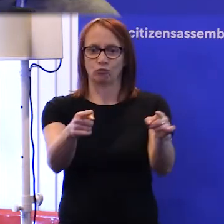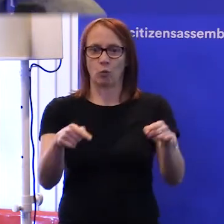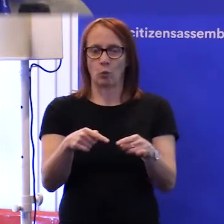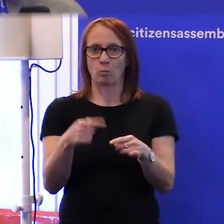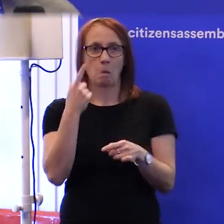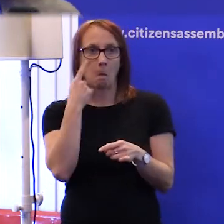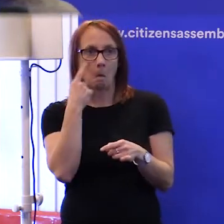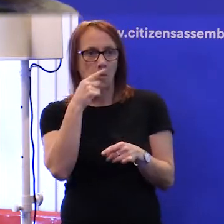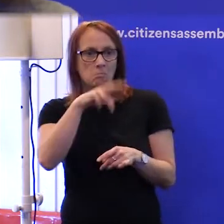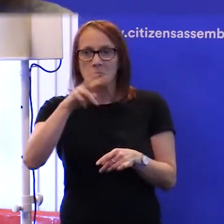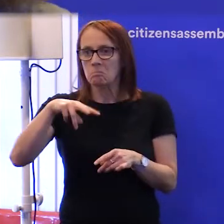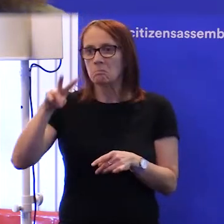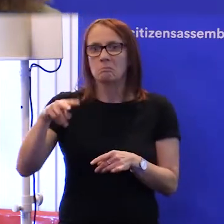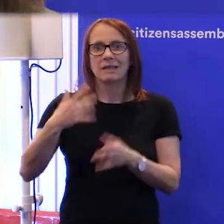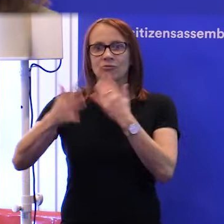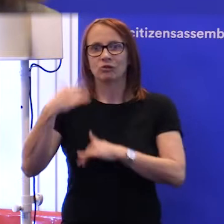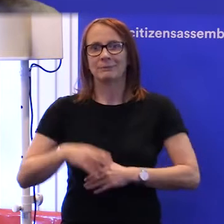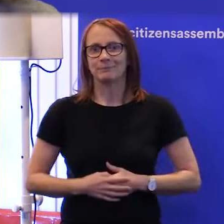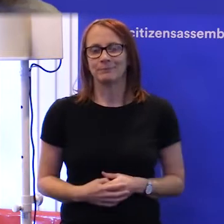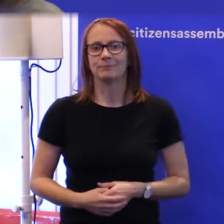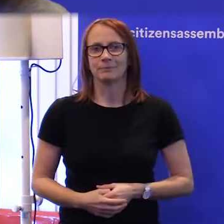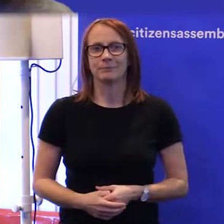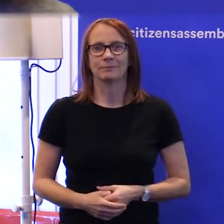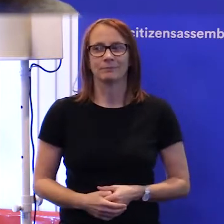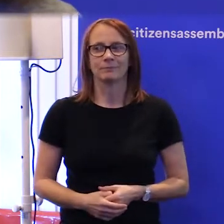finding out a little bit more about the history and have a look at the plaques